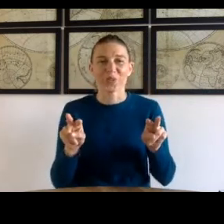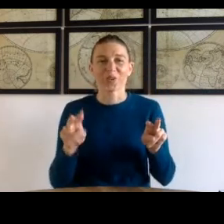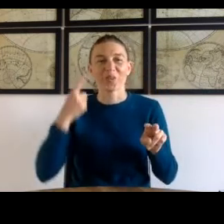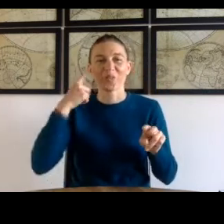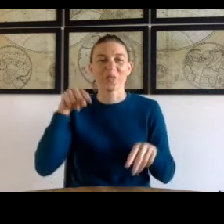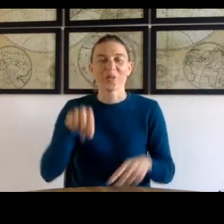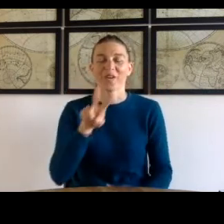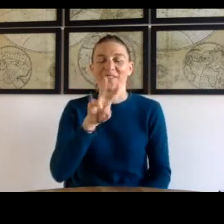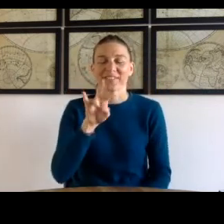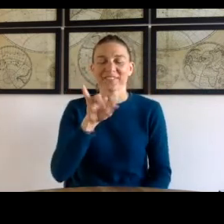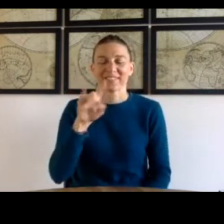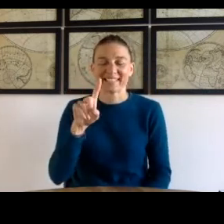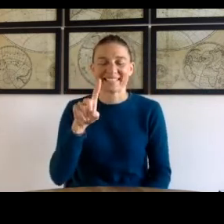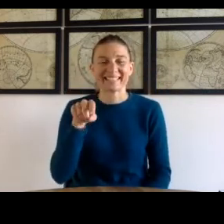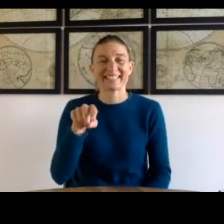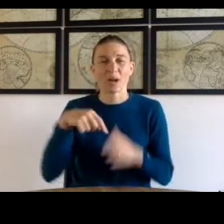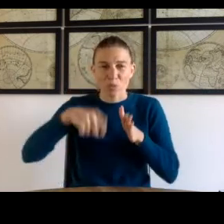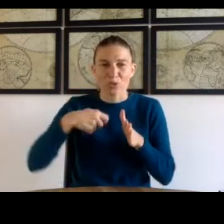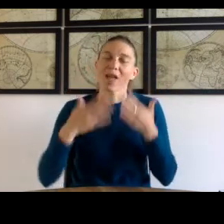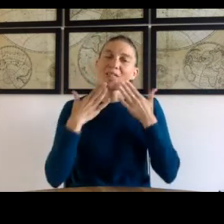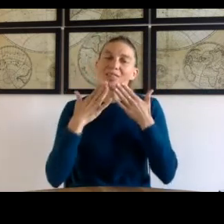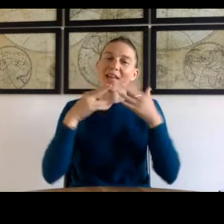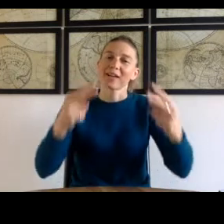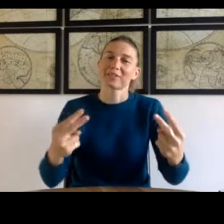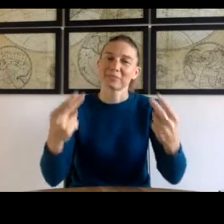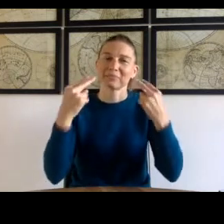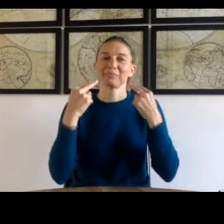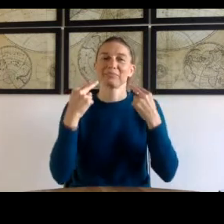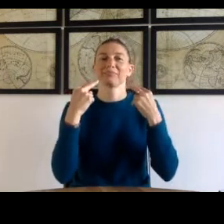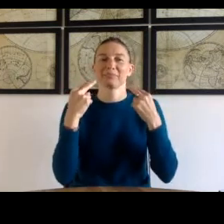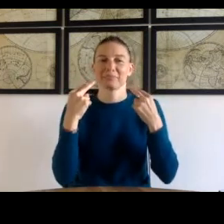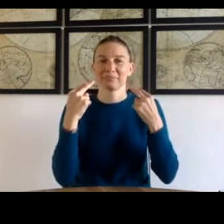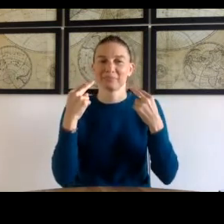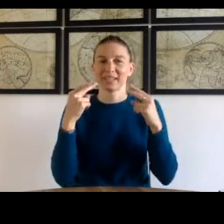Thank you very much for paying attention and being here.